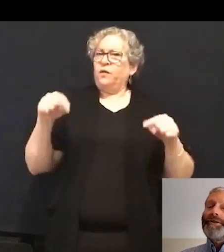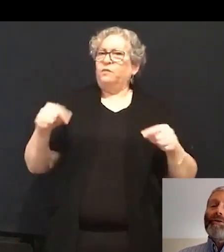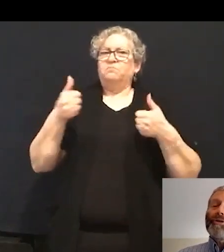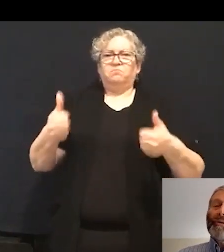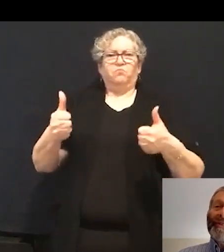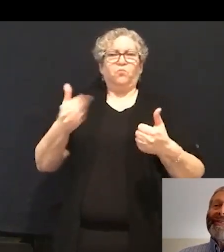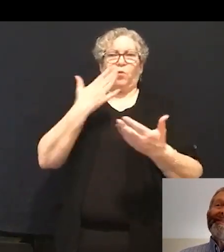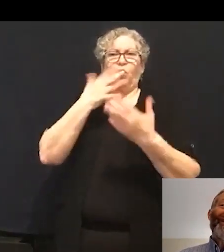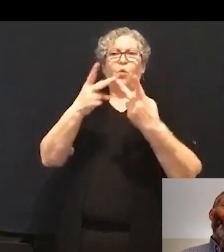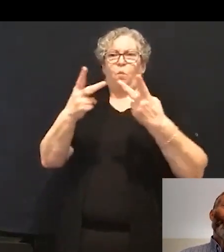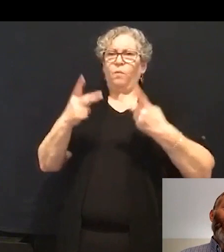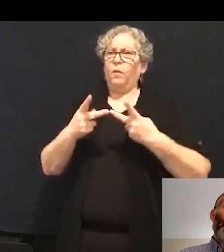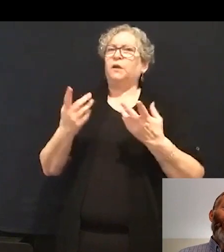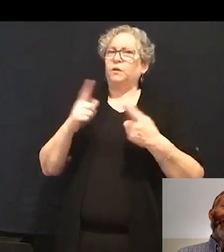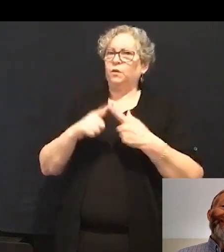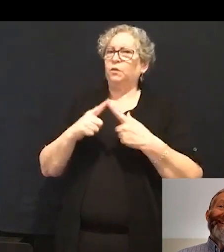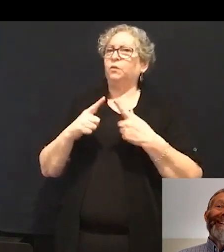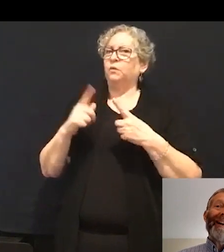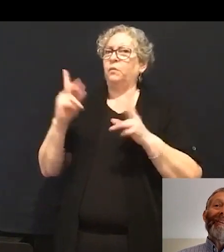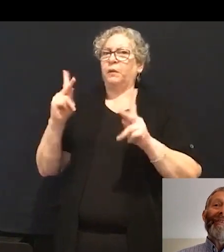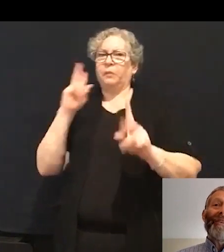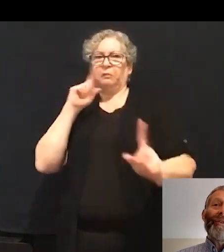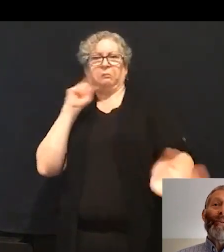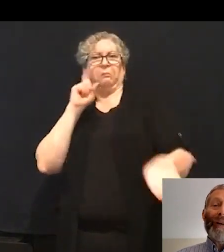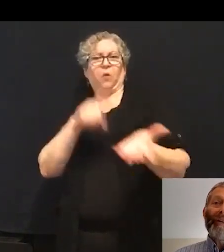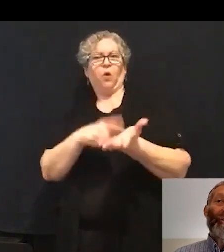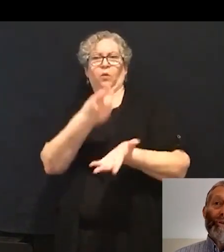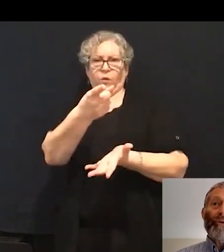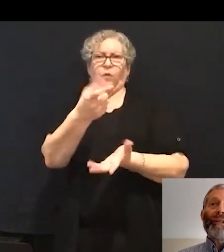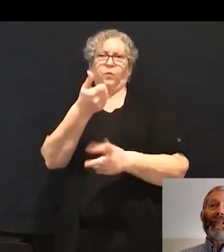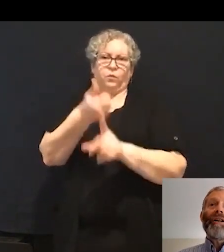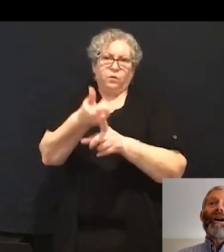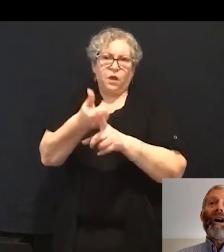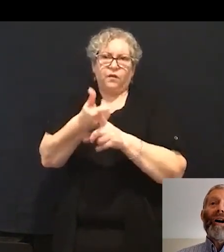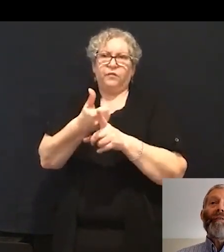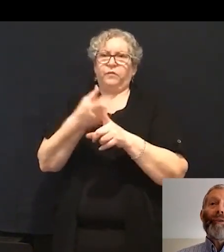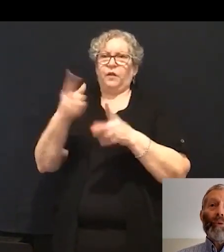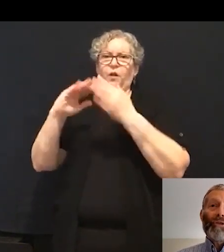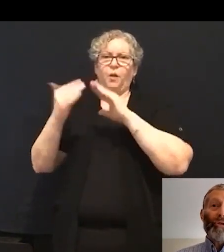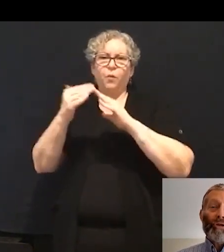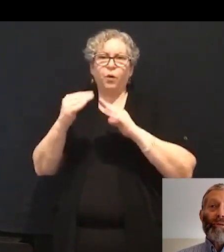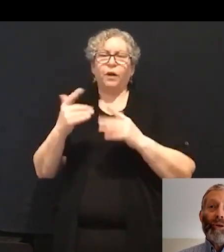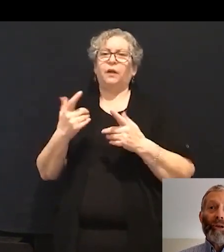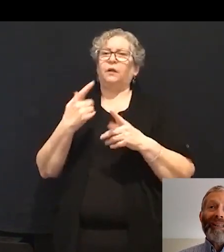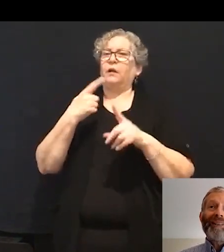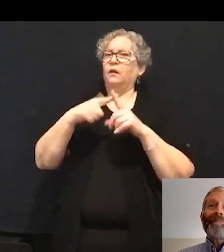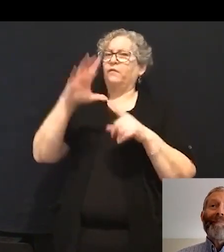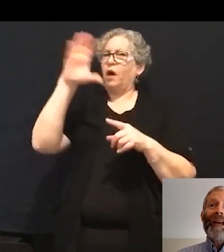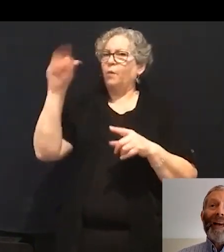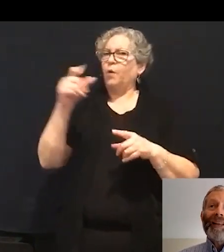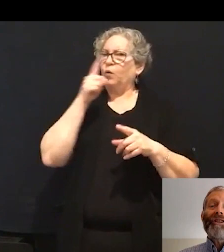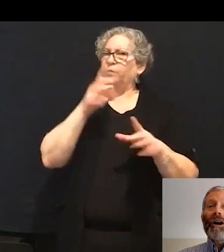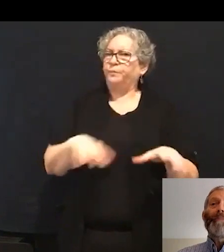So this is a great way to get on the radar screen of the research community and companies